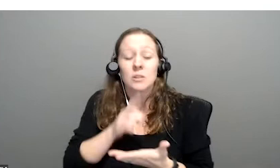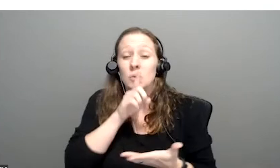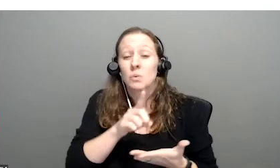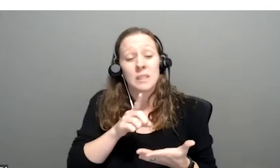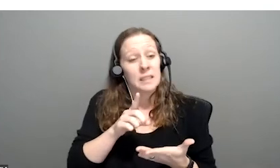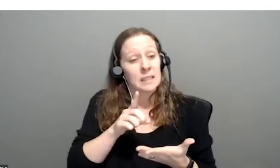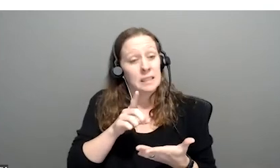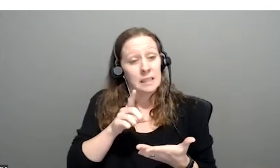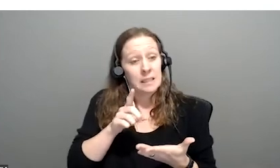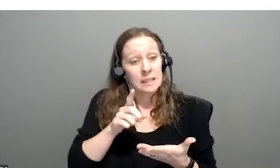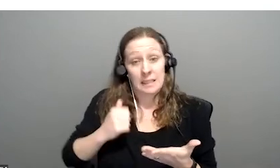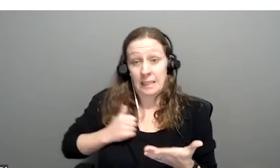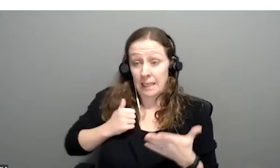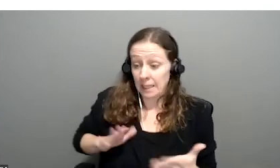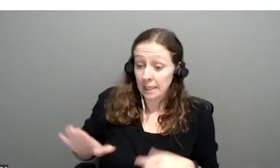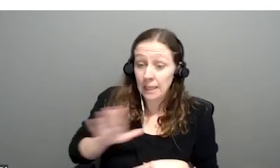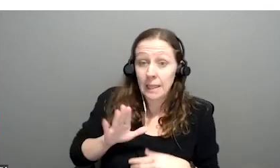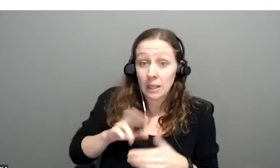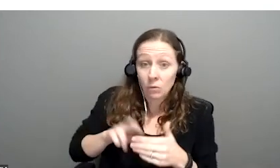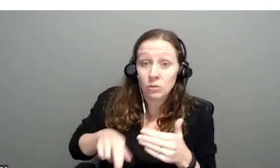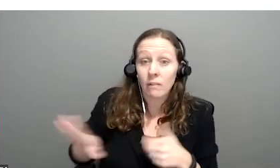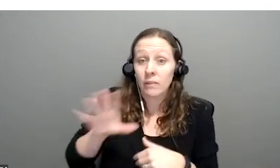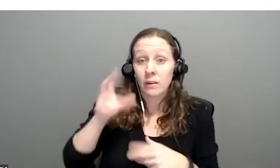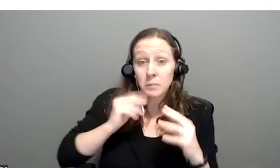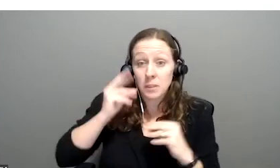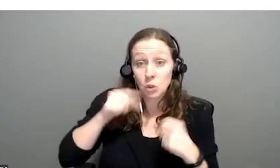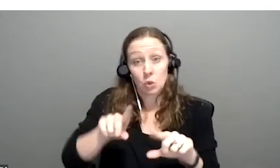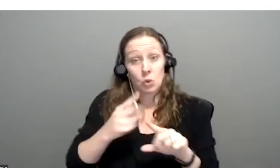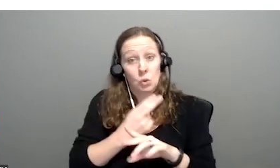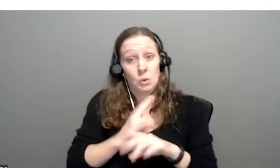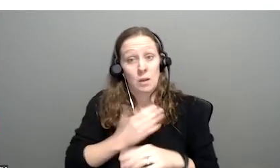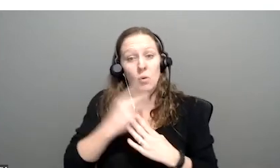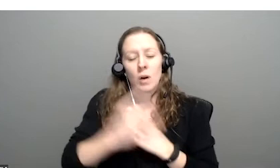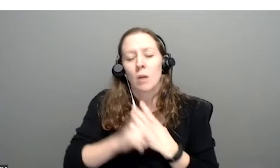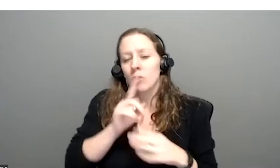face while using our programs is critical to improving our ability to conduct robust GBA+,